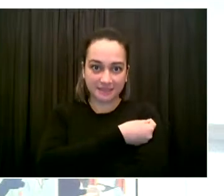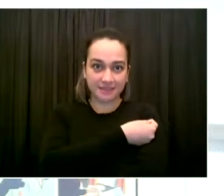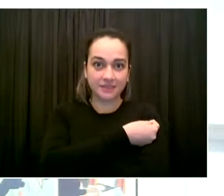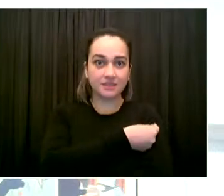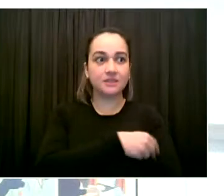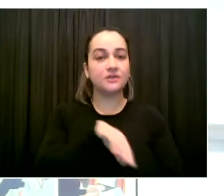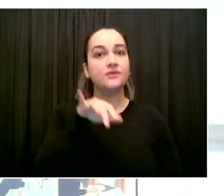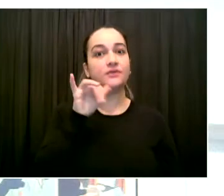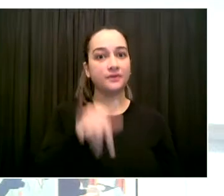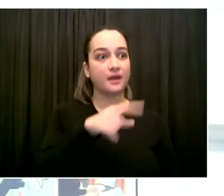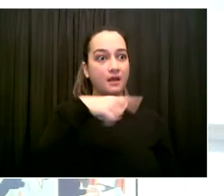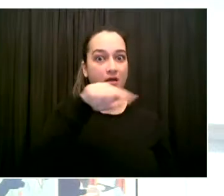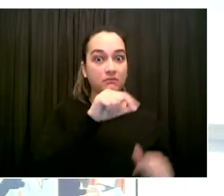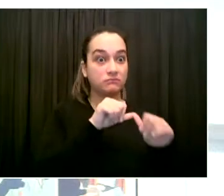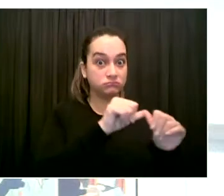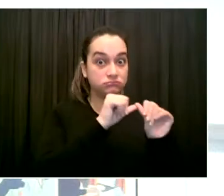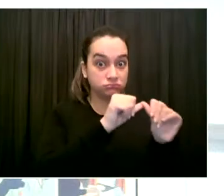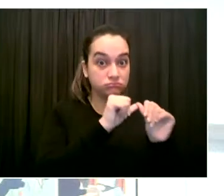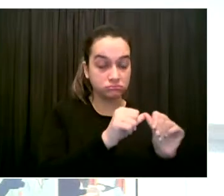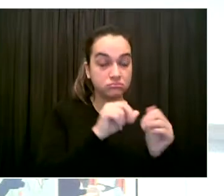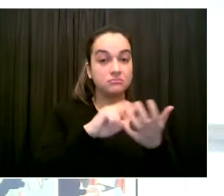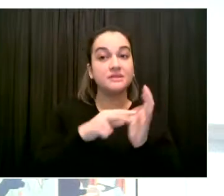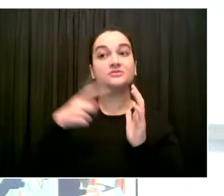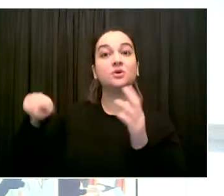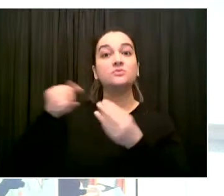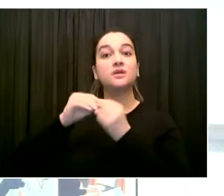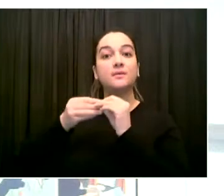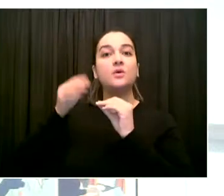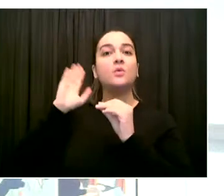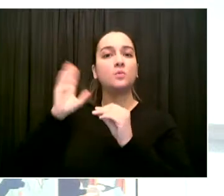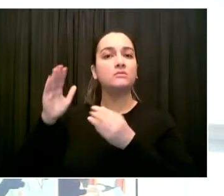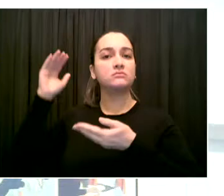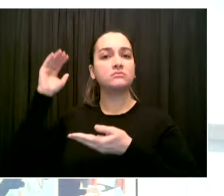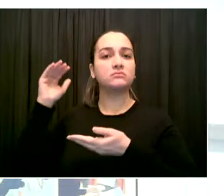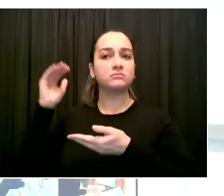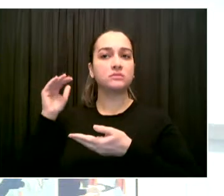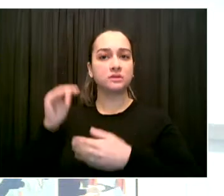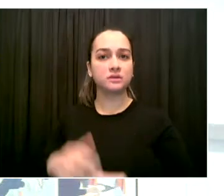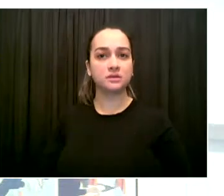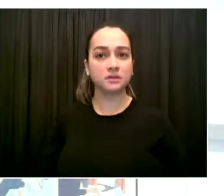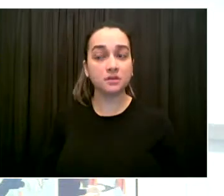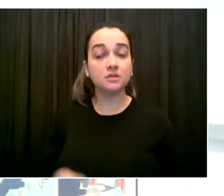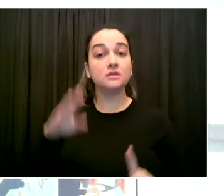VVACCINATED AS WELL. THE NEW VARIANT BECAUSE THEY ARE MORE INFECTIOUS